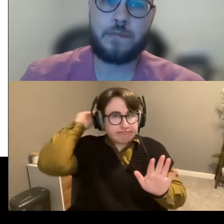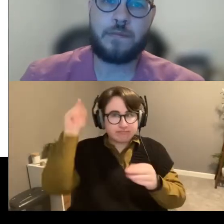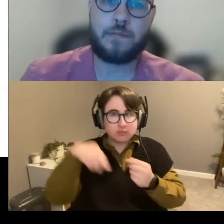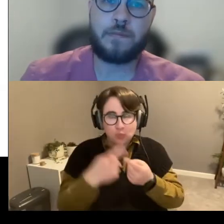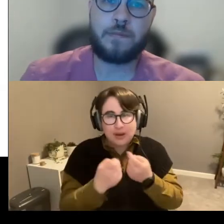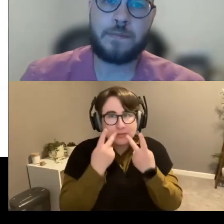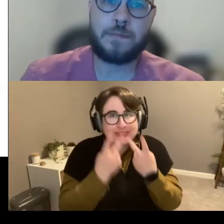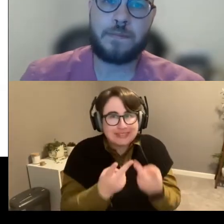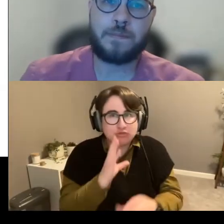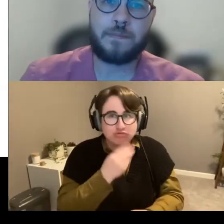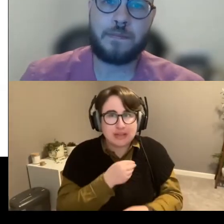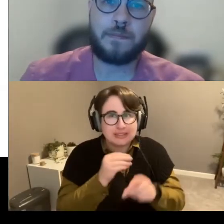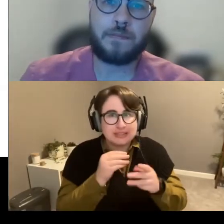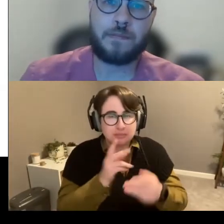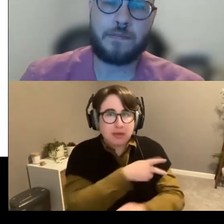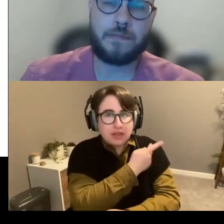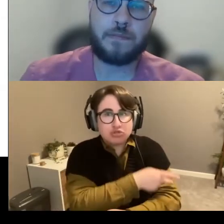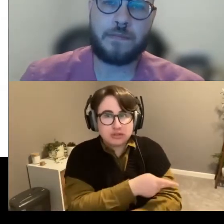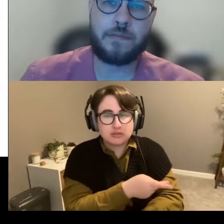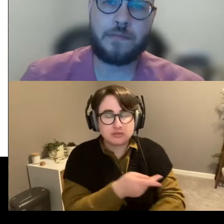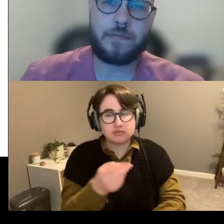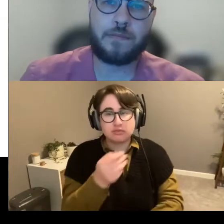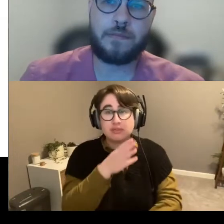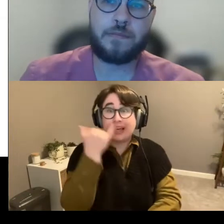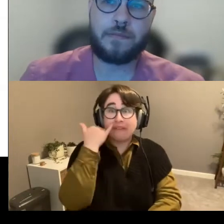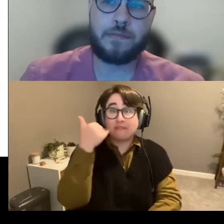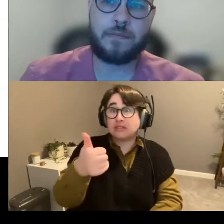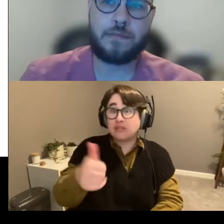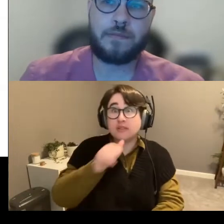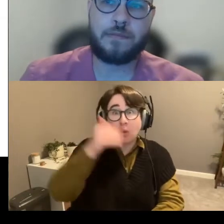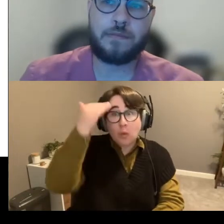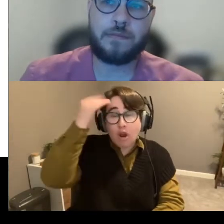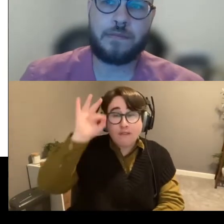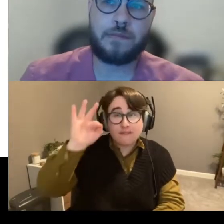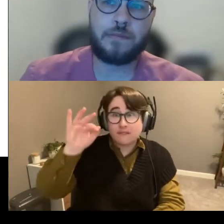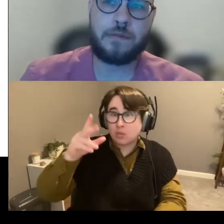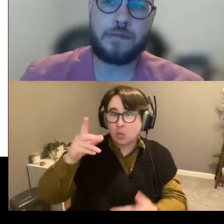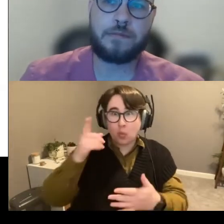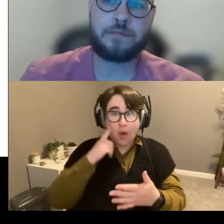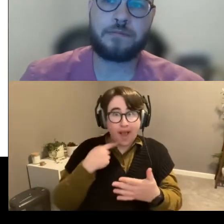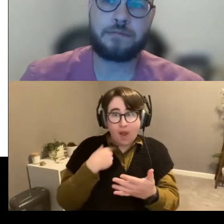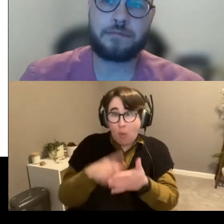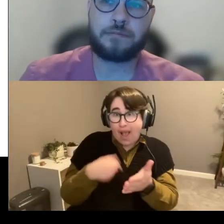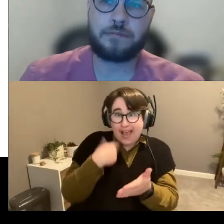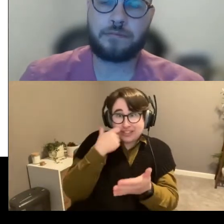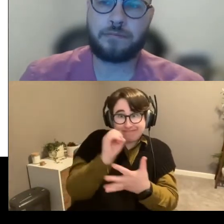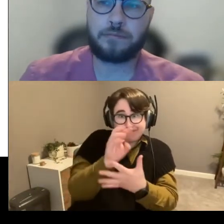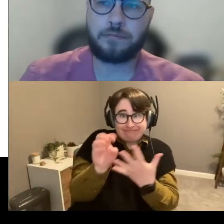and if you aren't aware of some of those things that I just mentioned and I mentioned those things